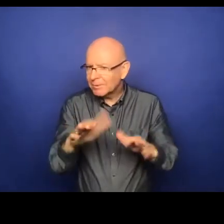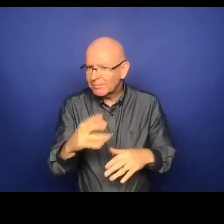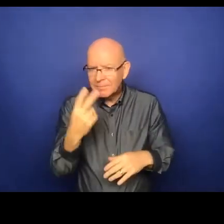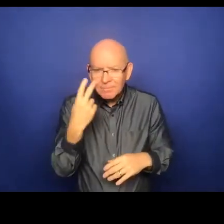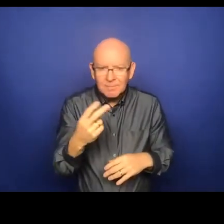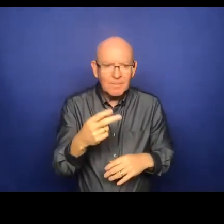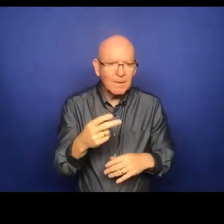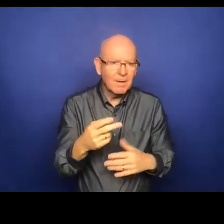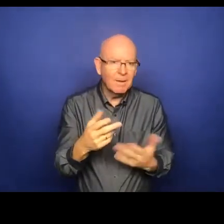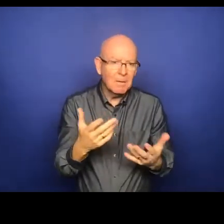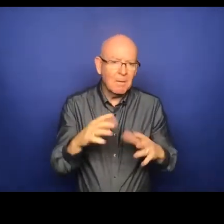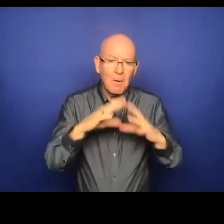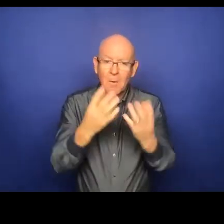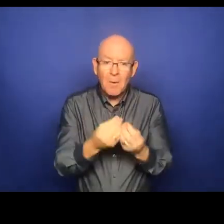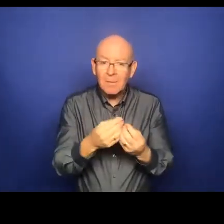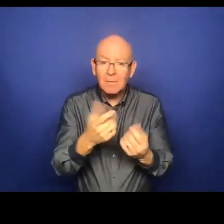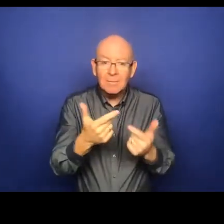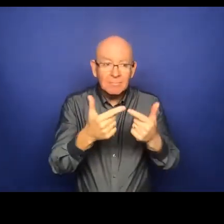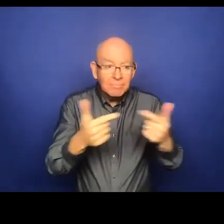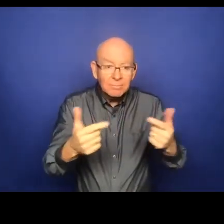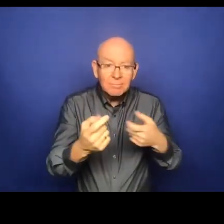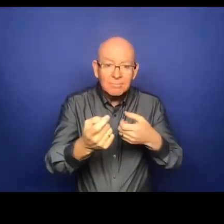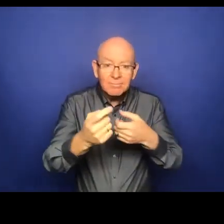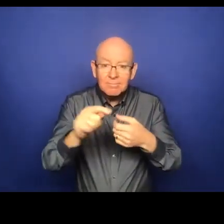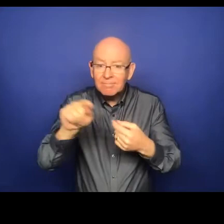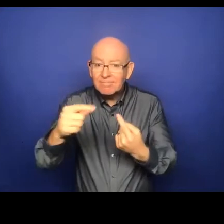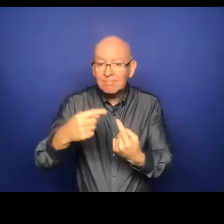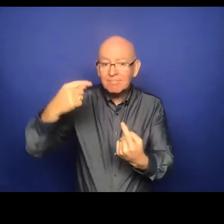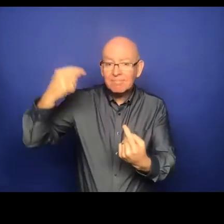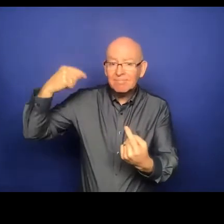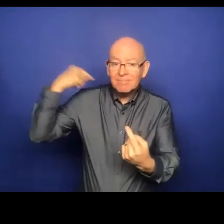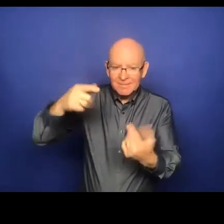at this moment is really pretty much enhancing